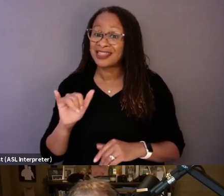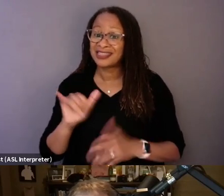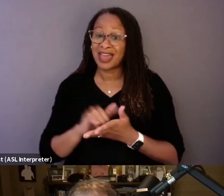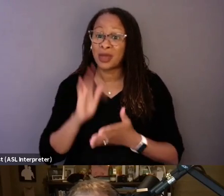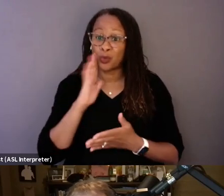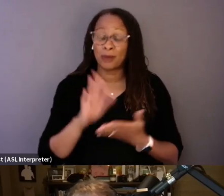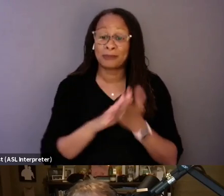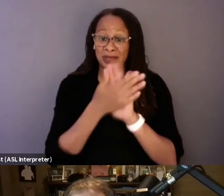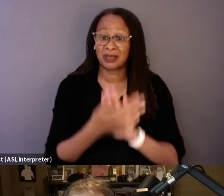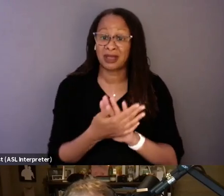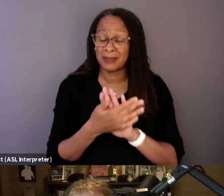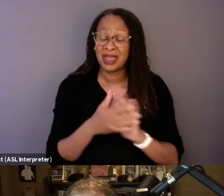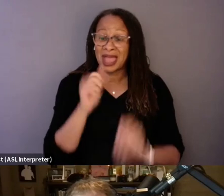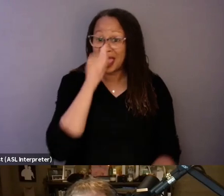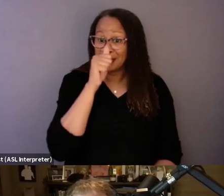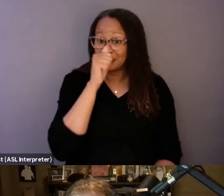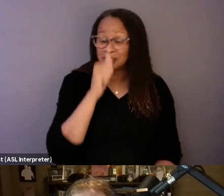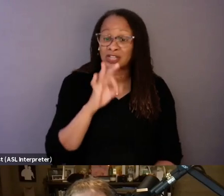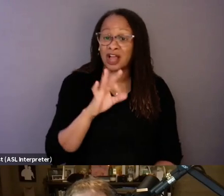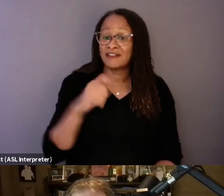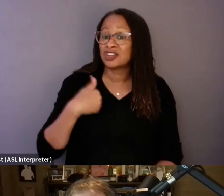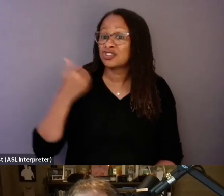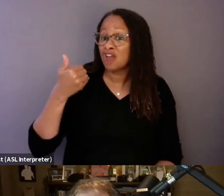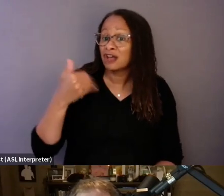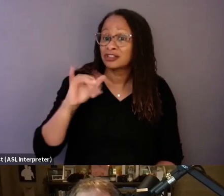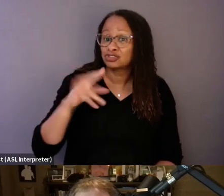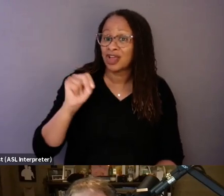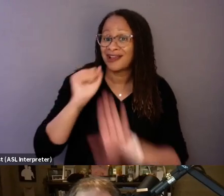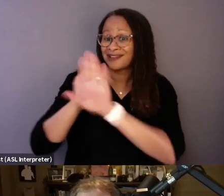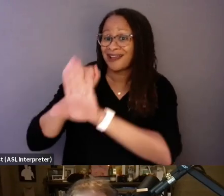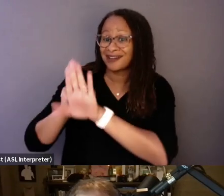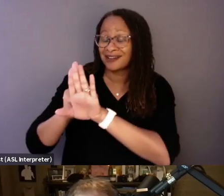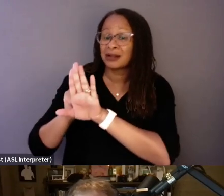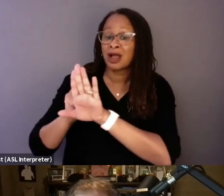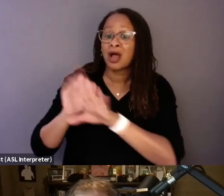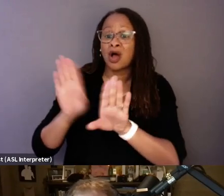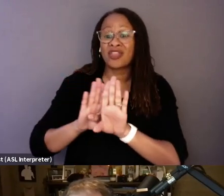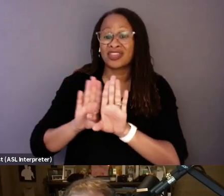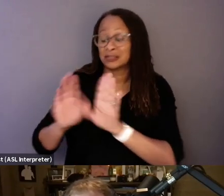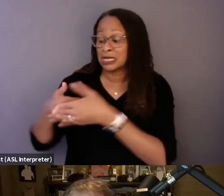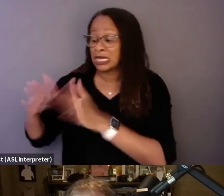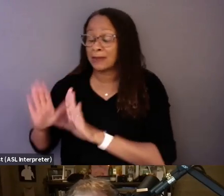of young John knocking on the neighbor's door at three and a half years old to come inside